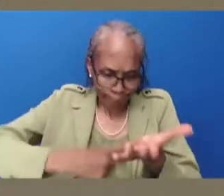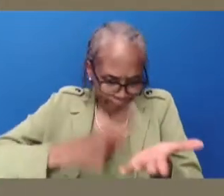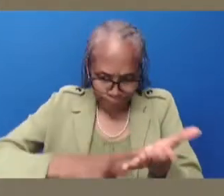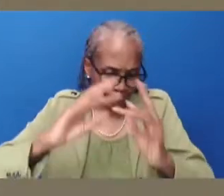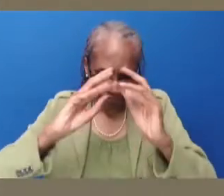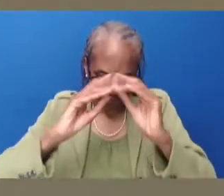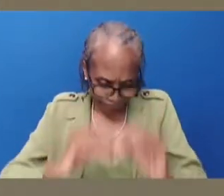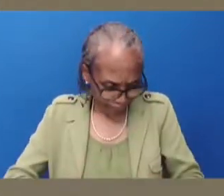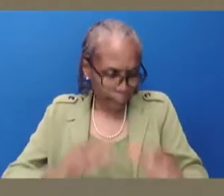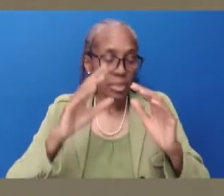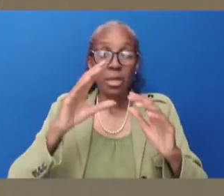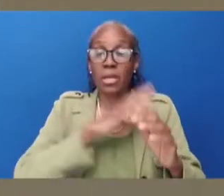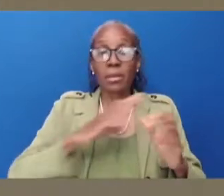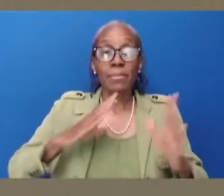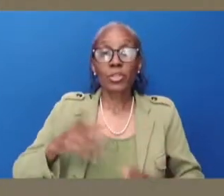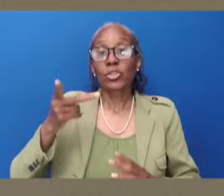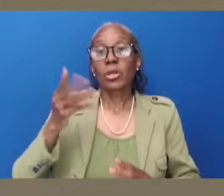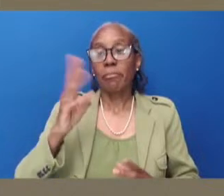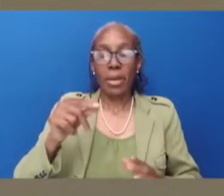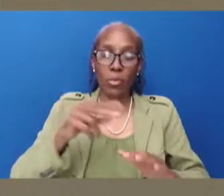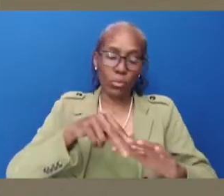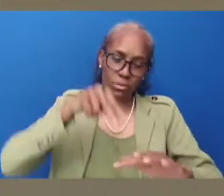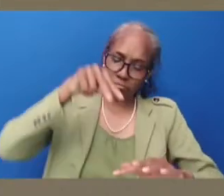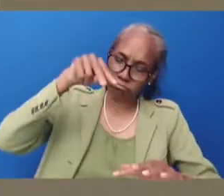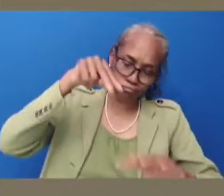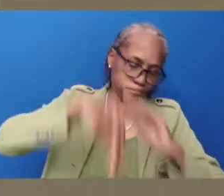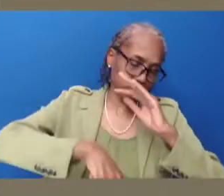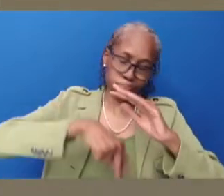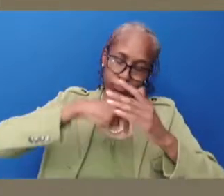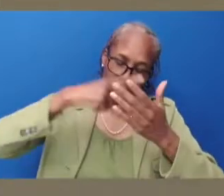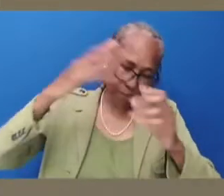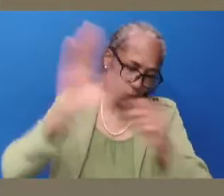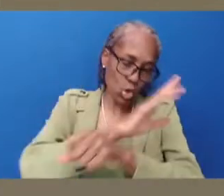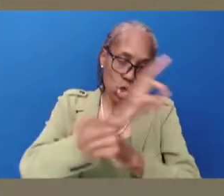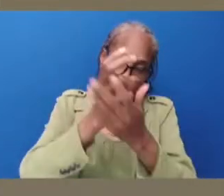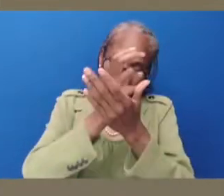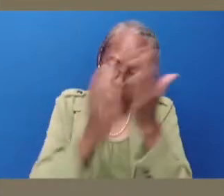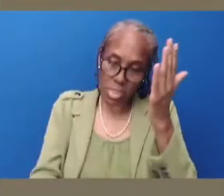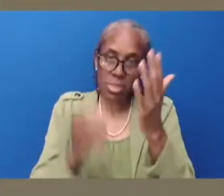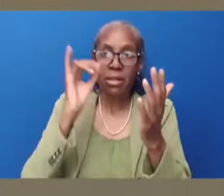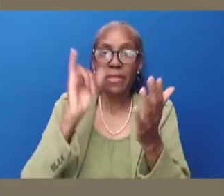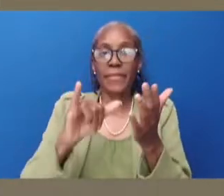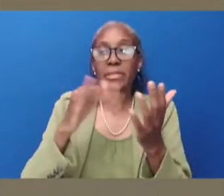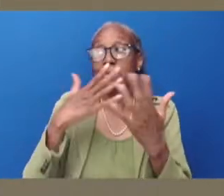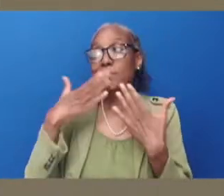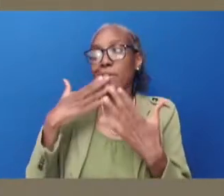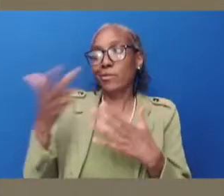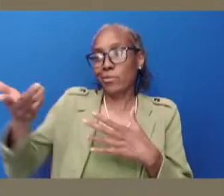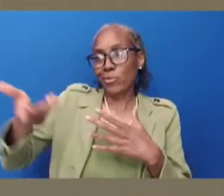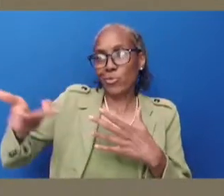THE ATTORNEY JUMPED ALL OVER IT